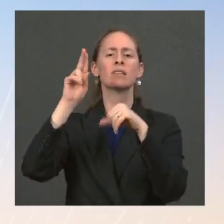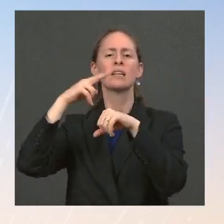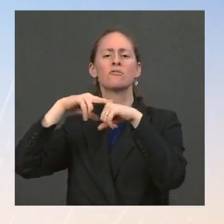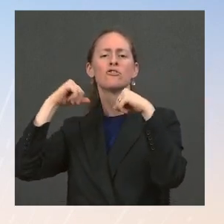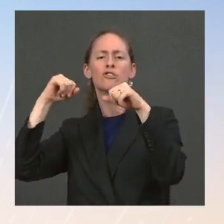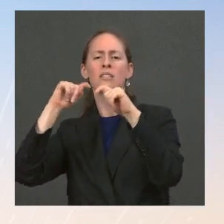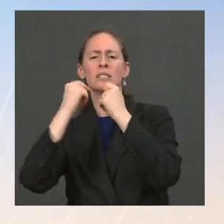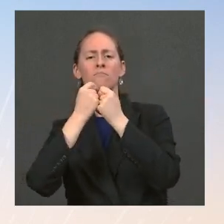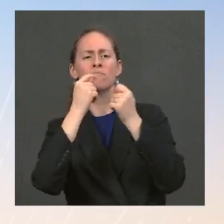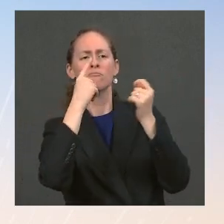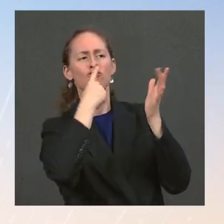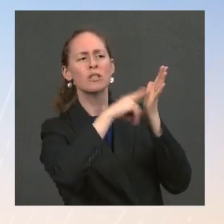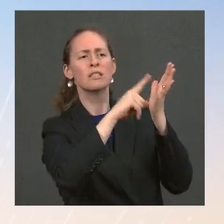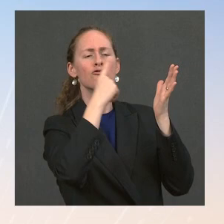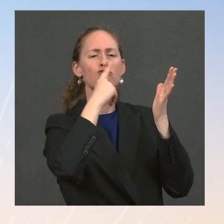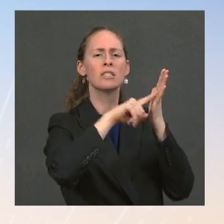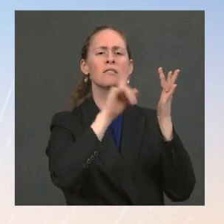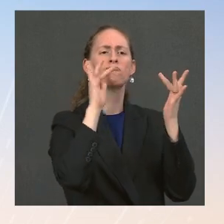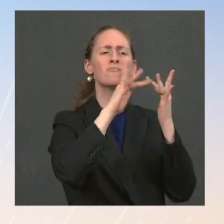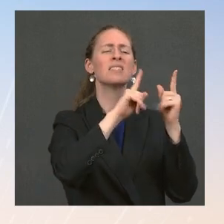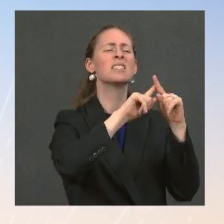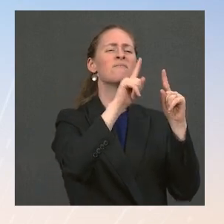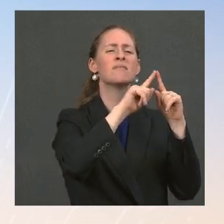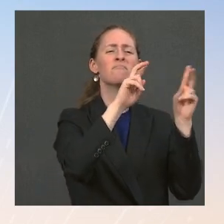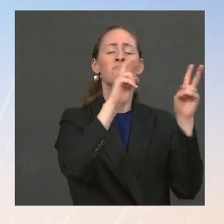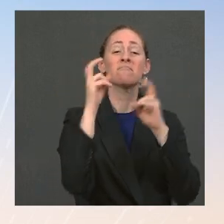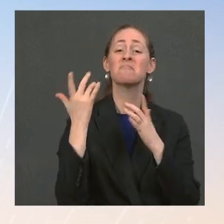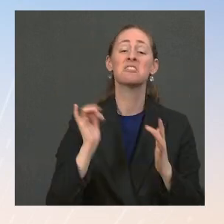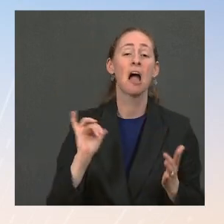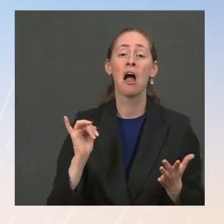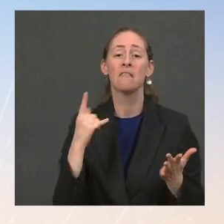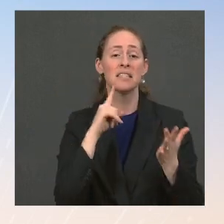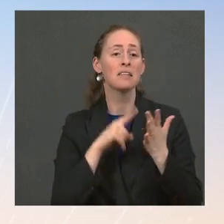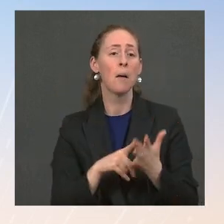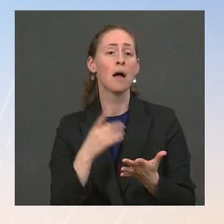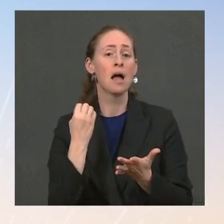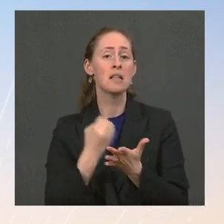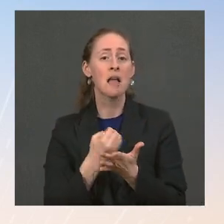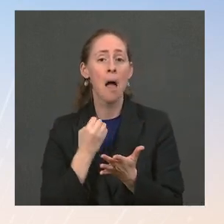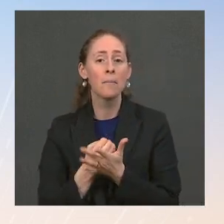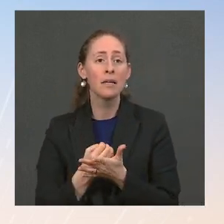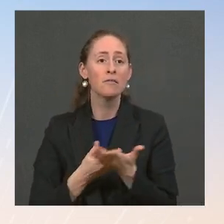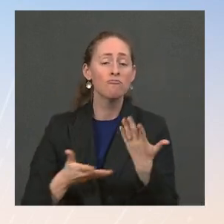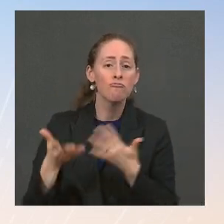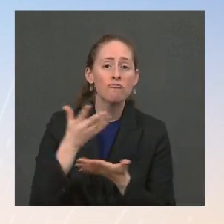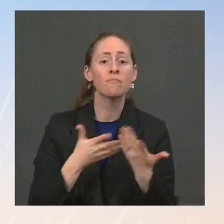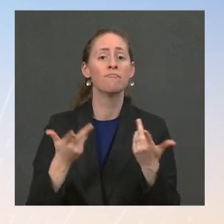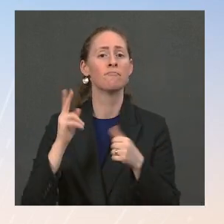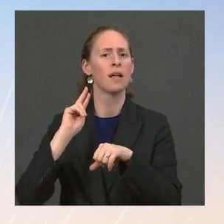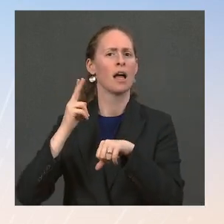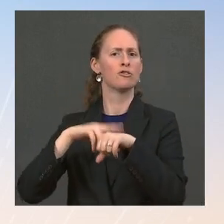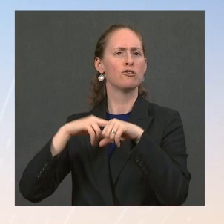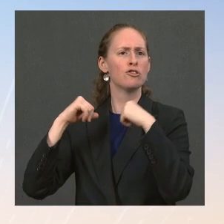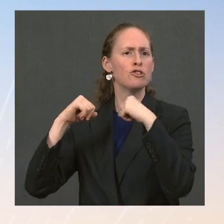whether it's economic security, physical -- national security, addressing COVID and getting the pandemic under control.